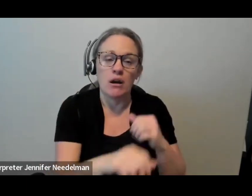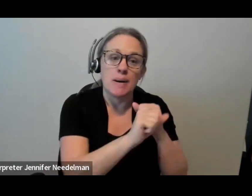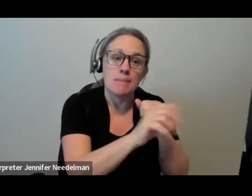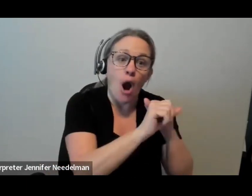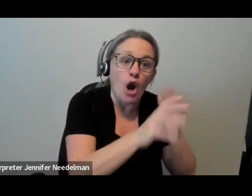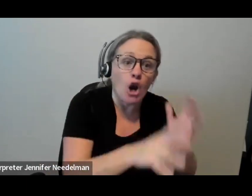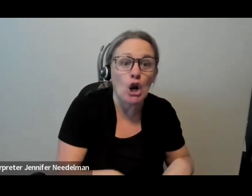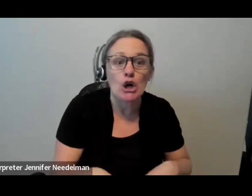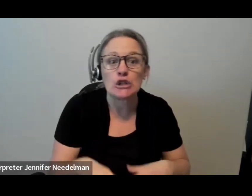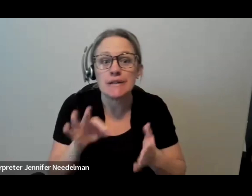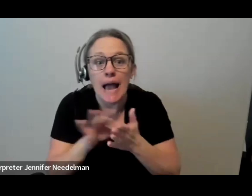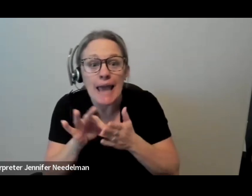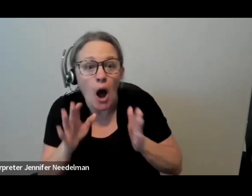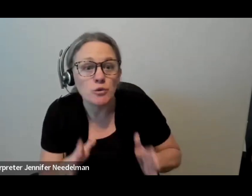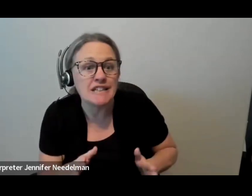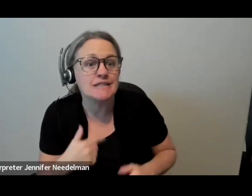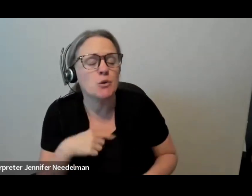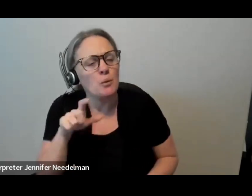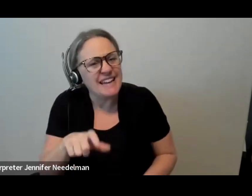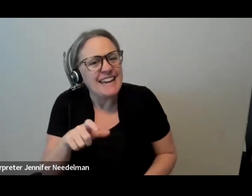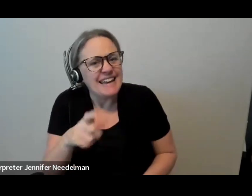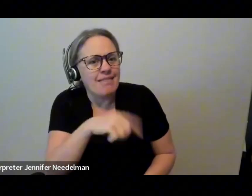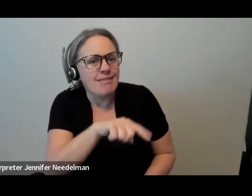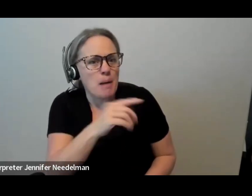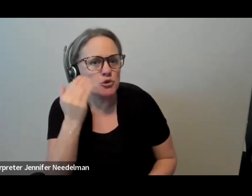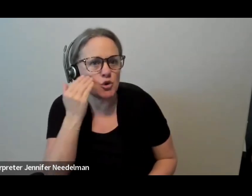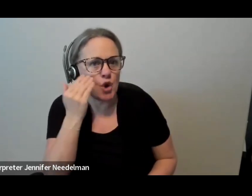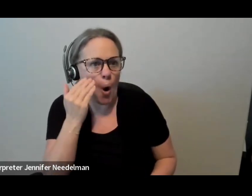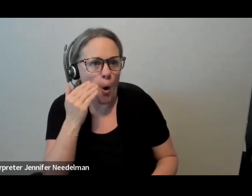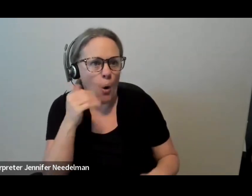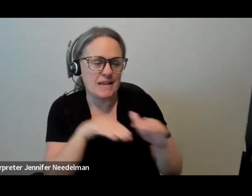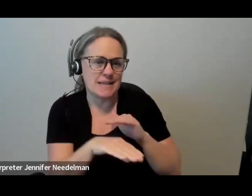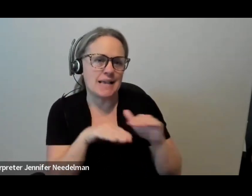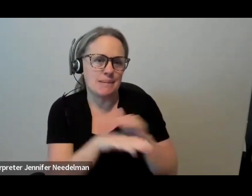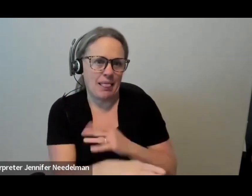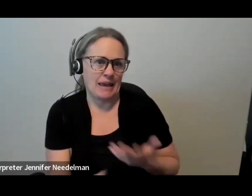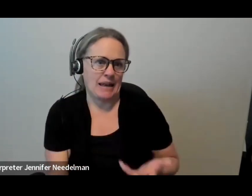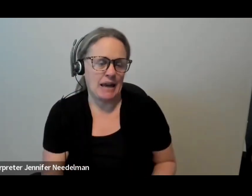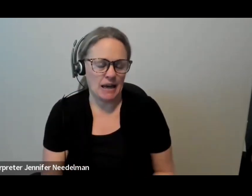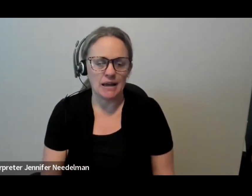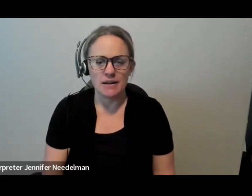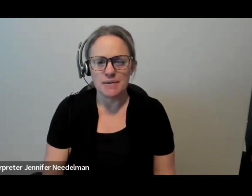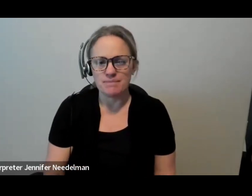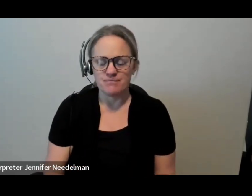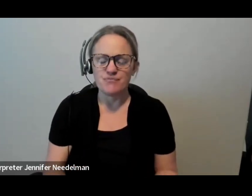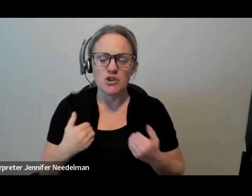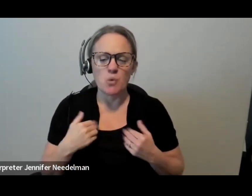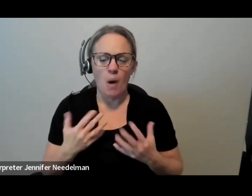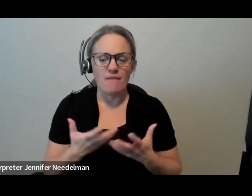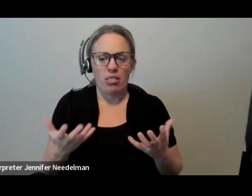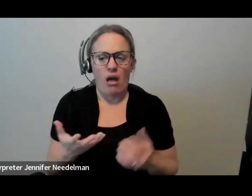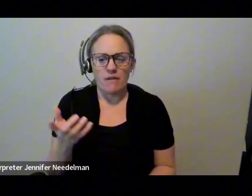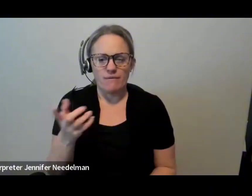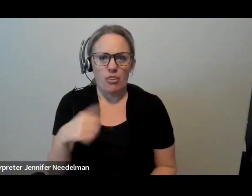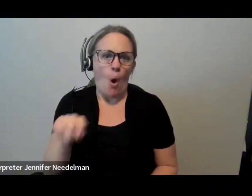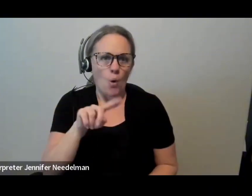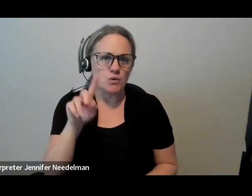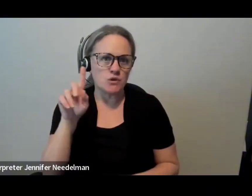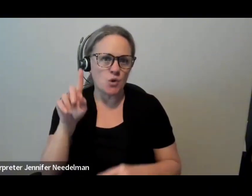and you're almost in some ways more powerful in the role you're in and learning it in and out. So I have a lot of those questions too. It's like you don't have